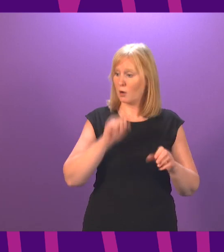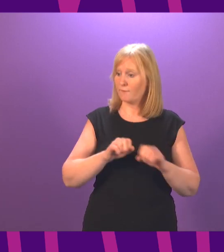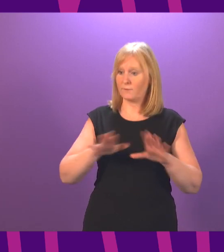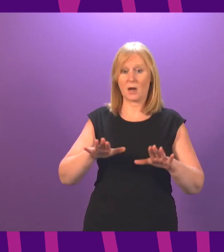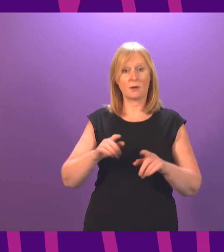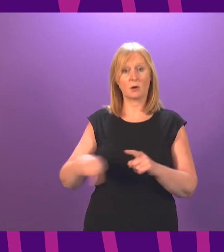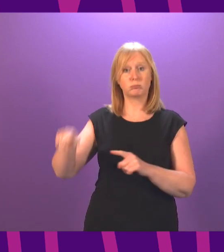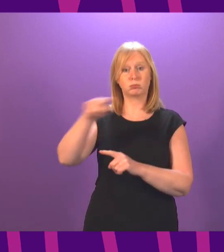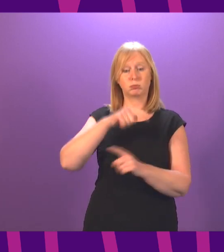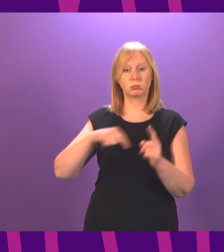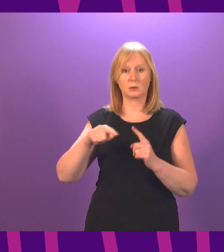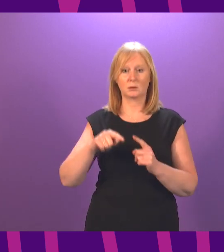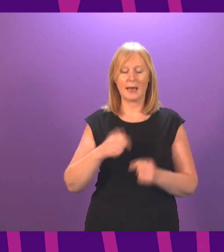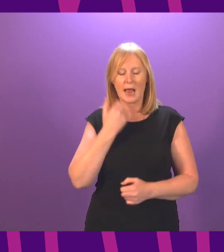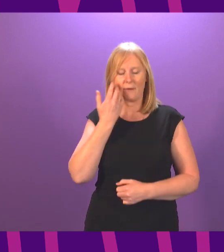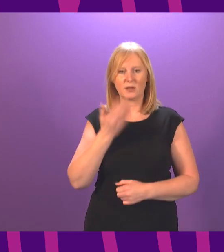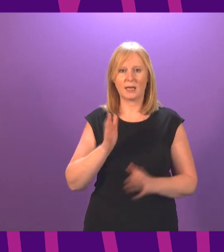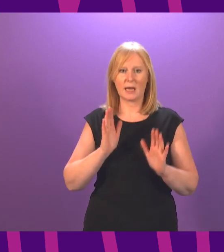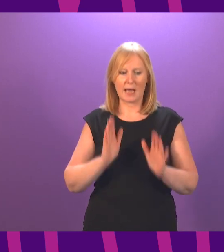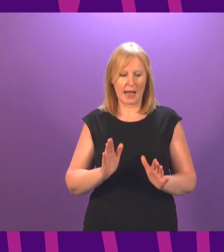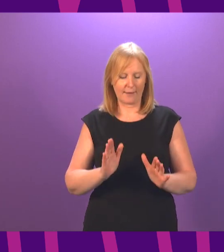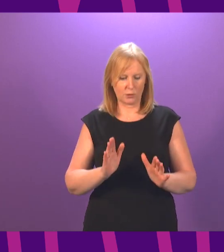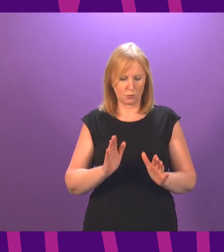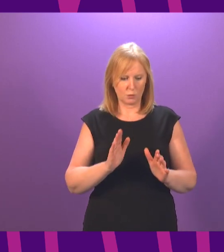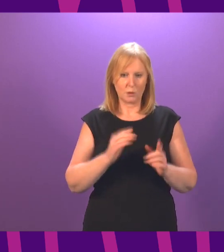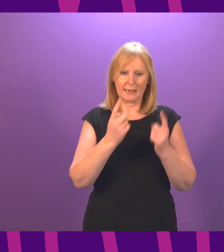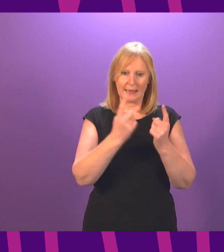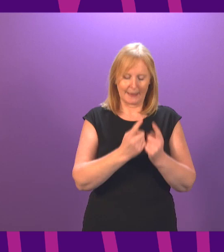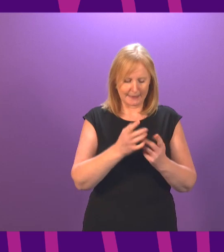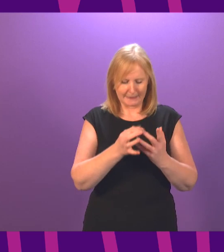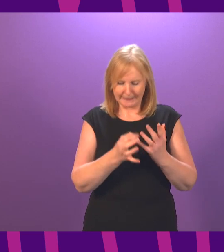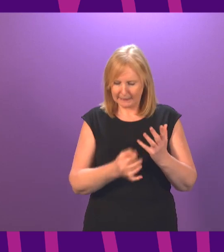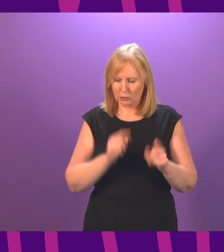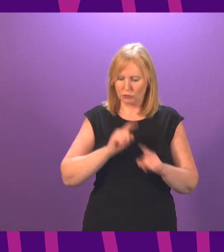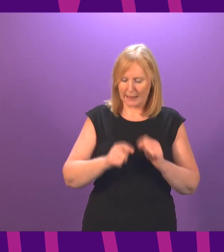We have to juggle all those difficult factors every single day and come to the safest possible